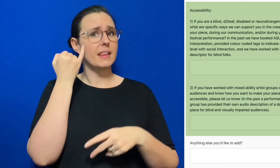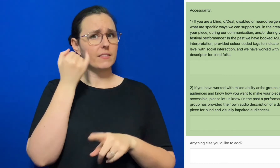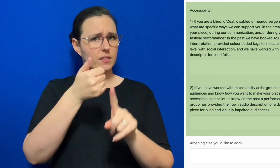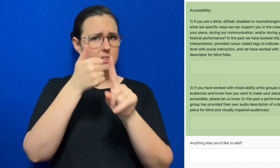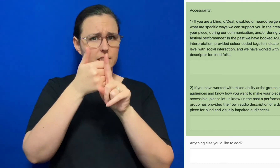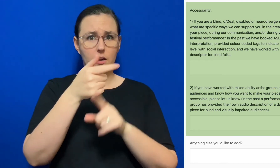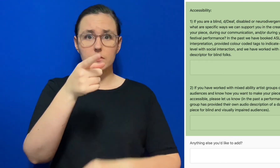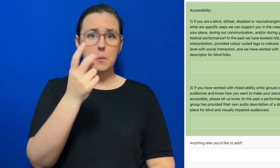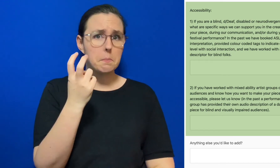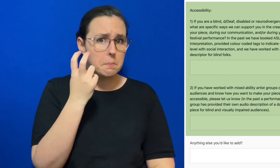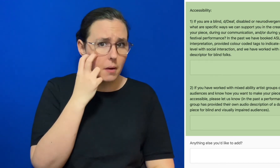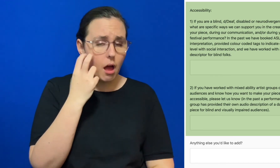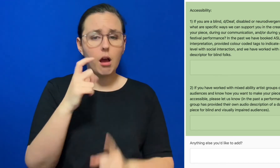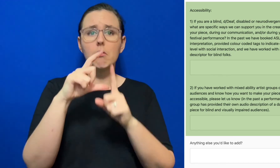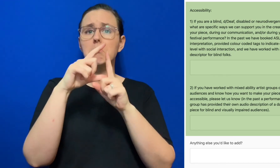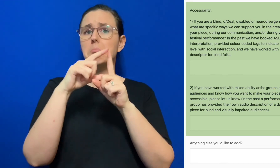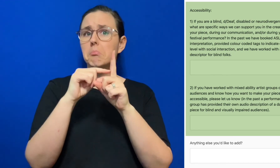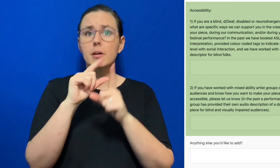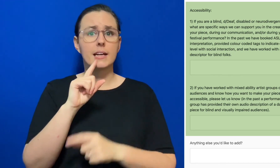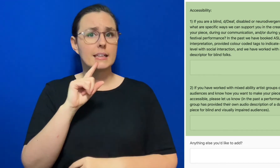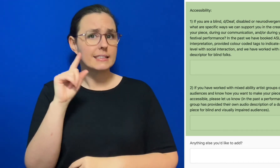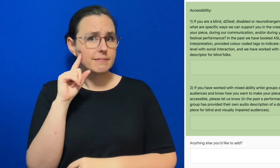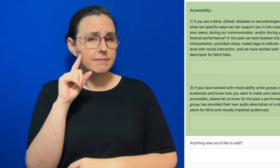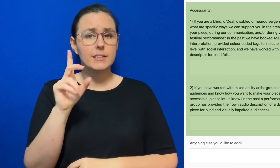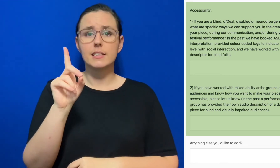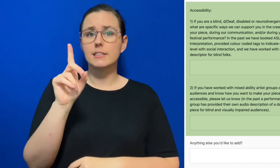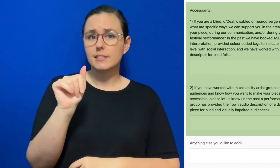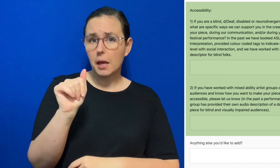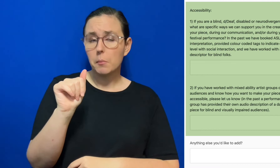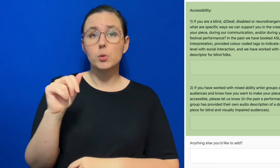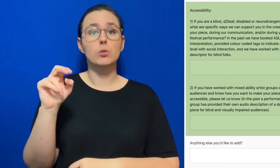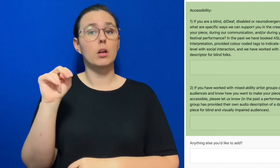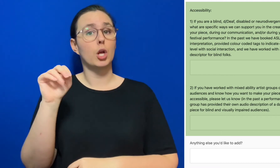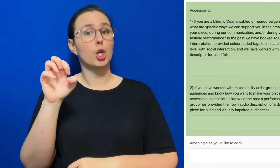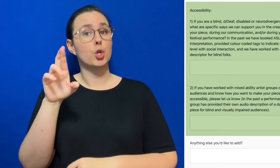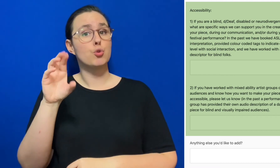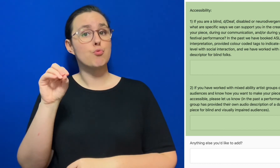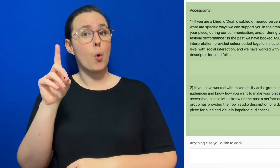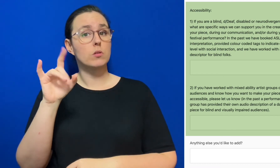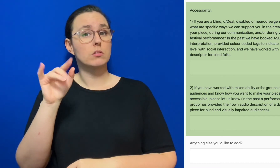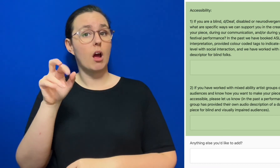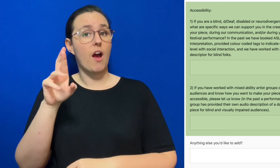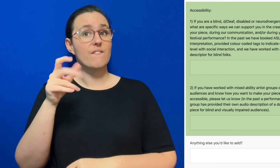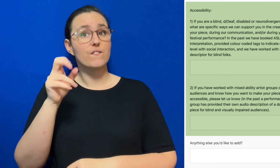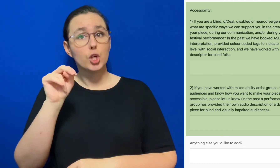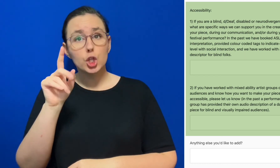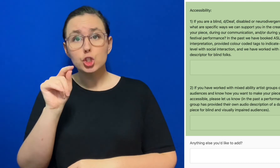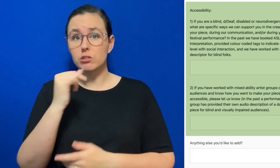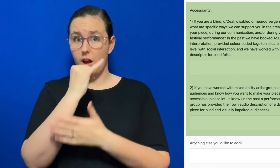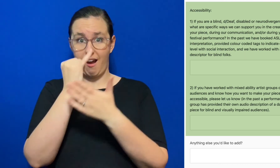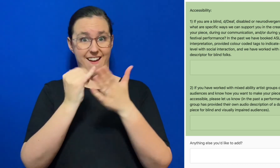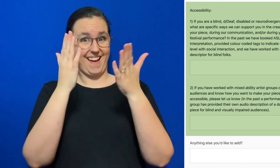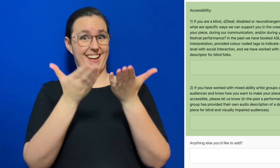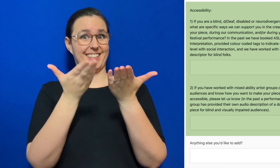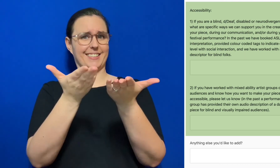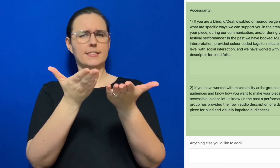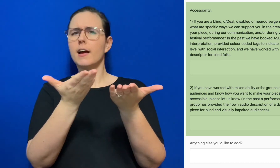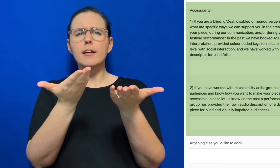1) If you are a blind, d/Deaf, disabled or neurodivergent artist,